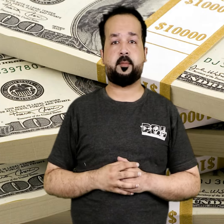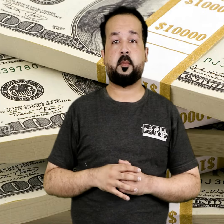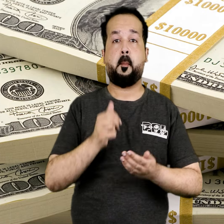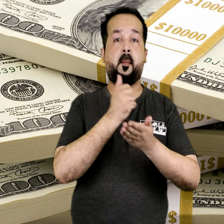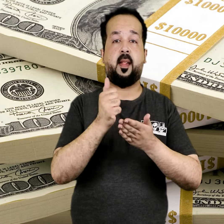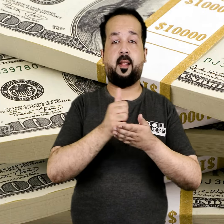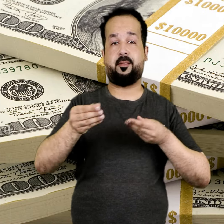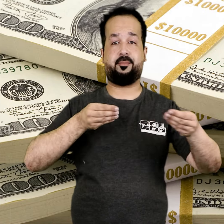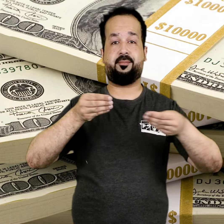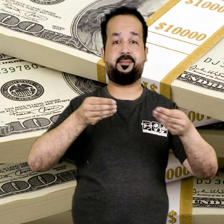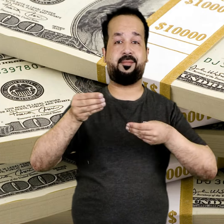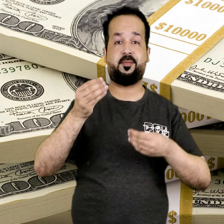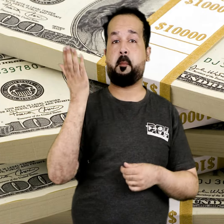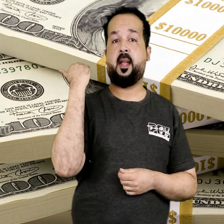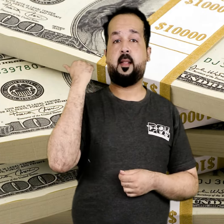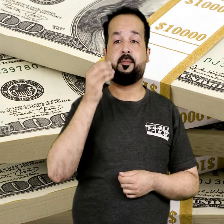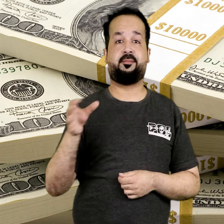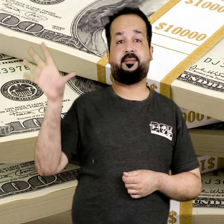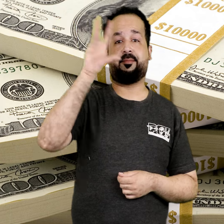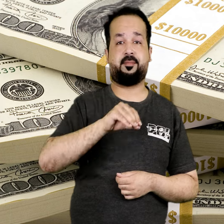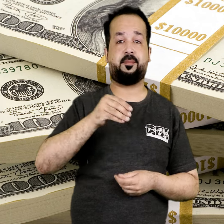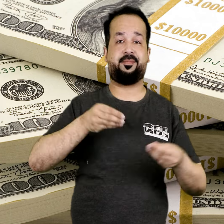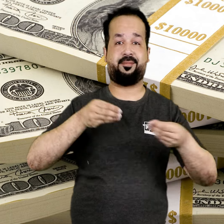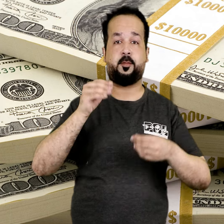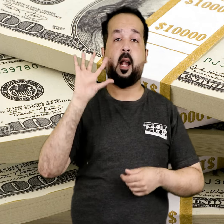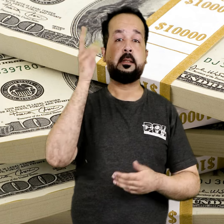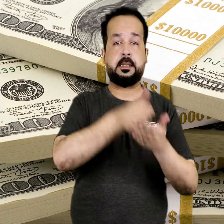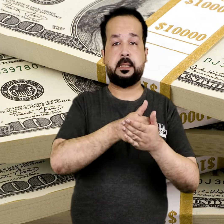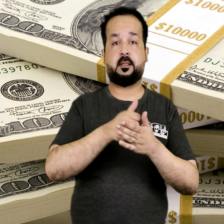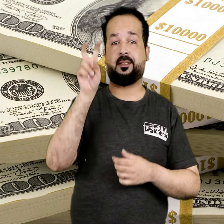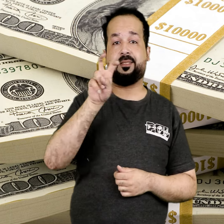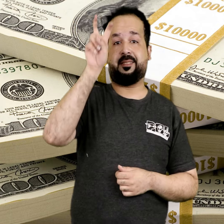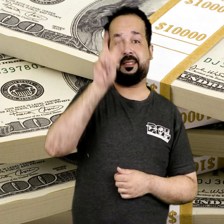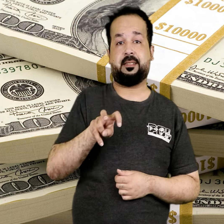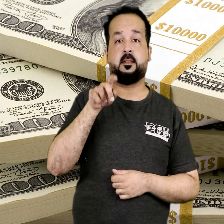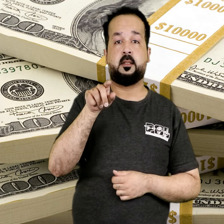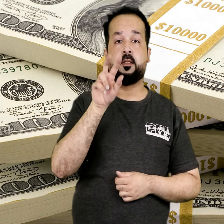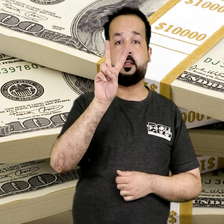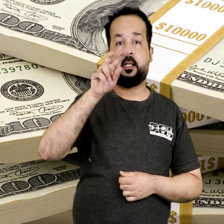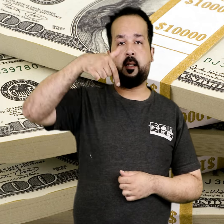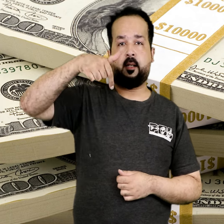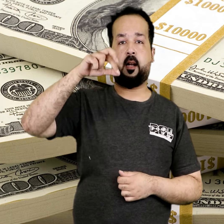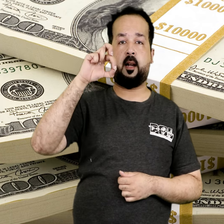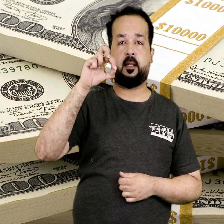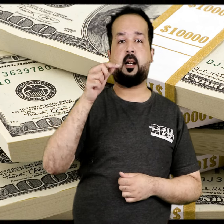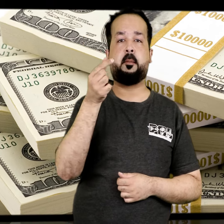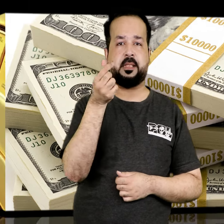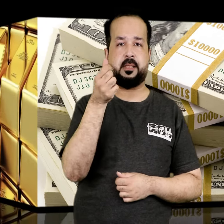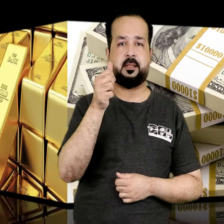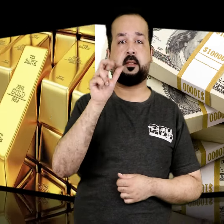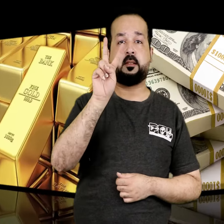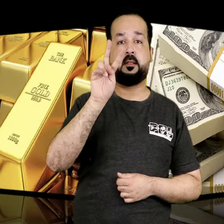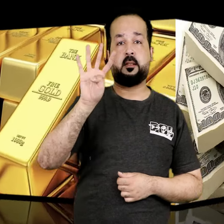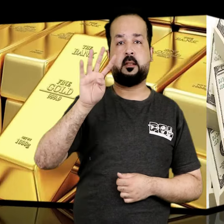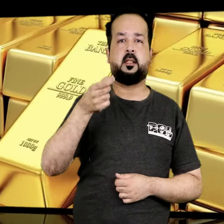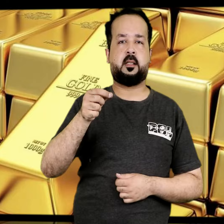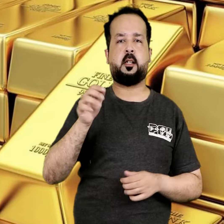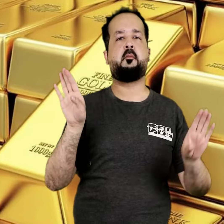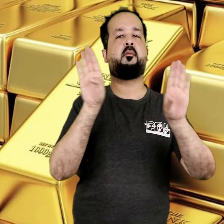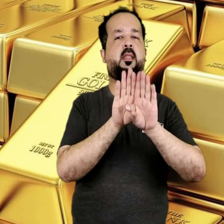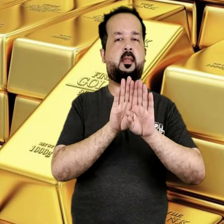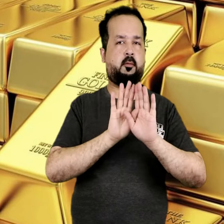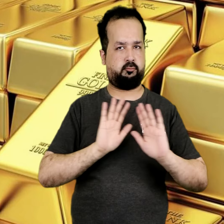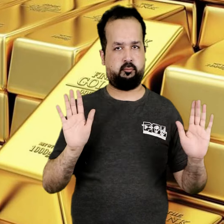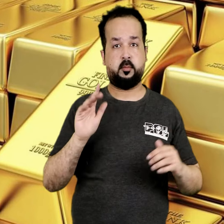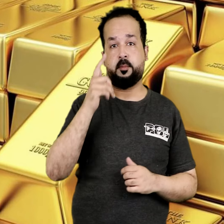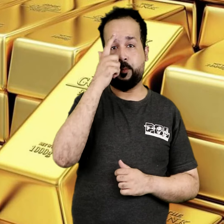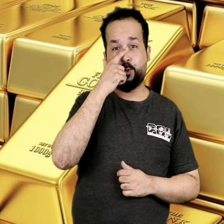with exchange rate closing at Rs 278.24 per dollar in interbank market,